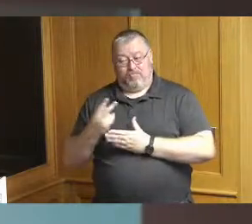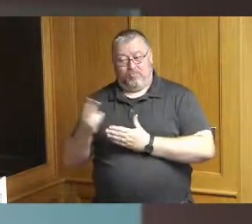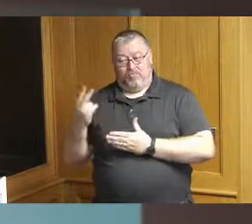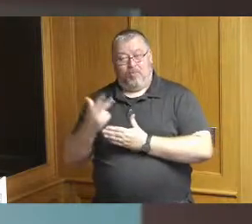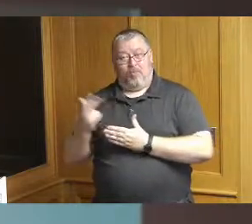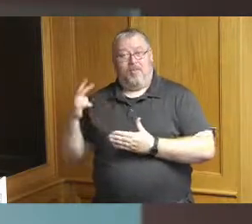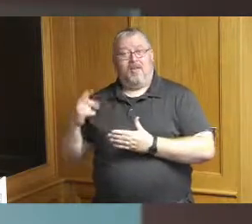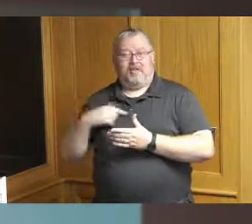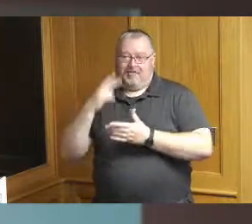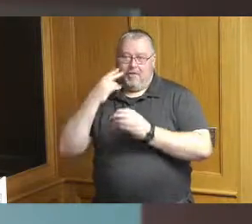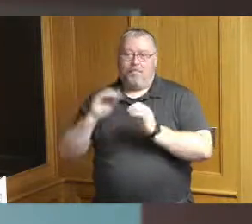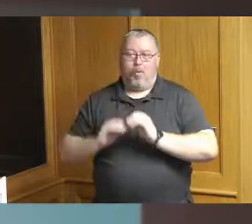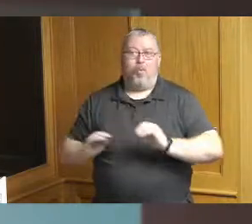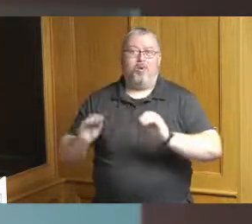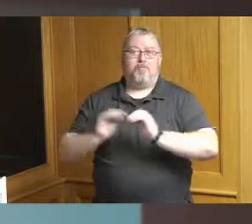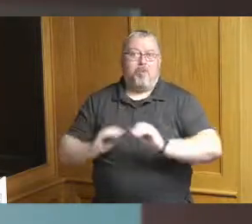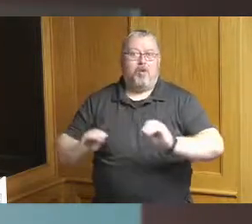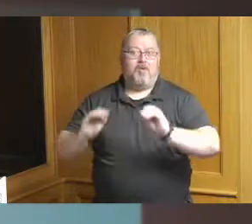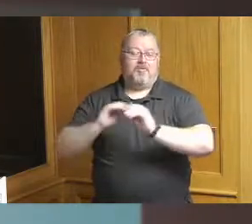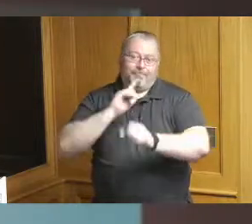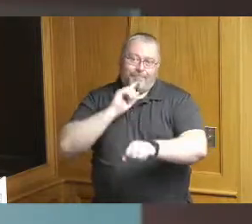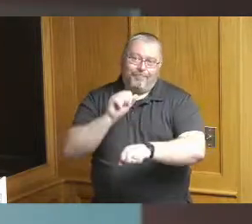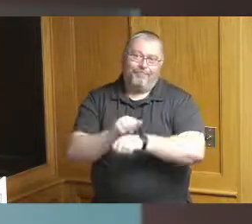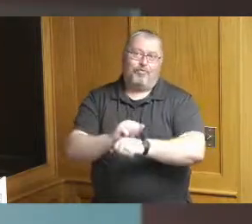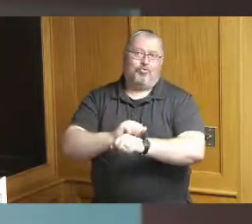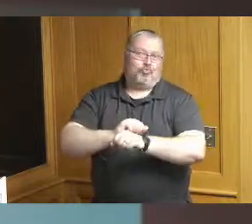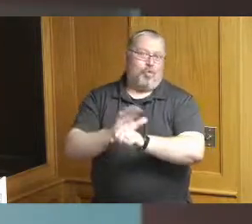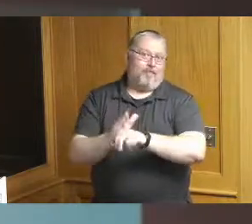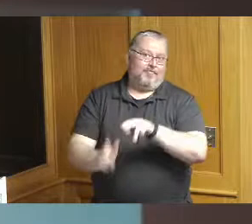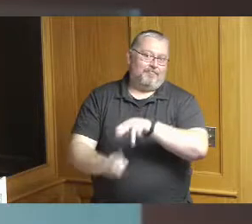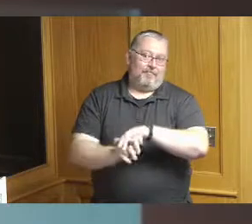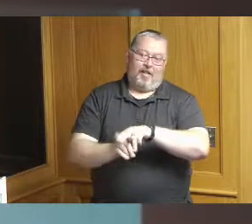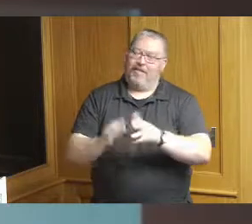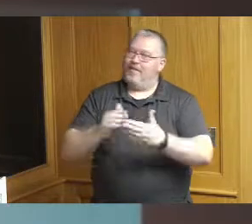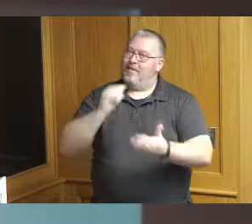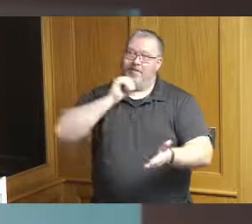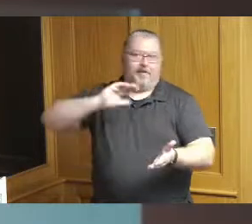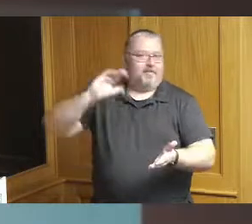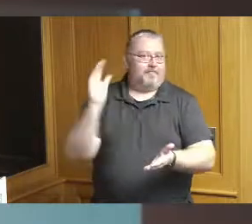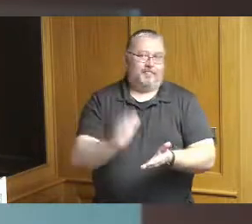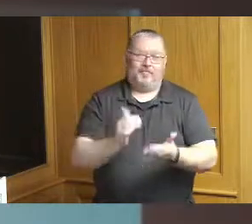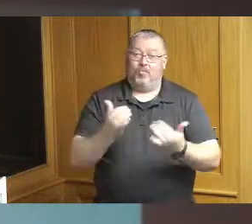seeing more and more Covid in our community and things aren't slowing down yet because we're just